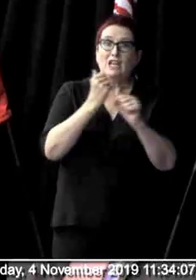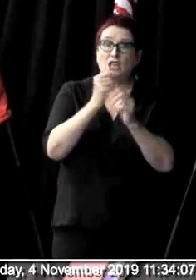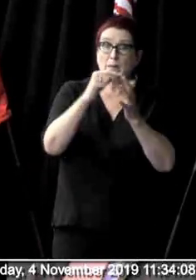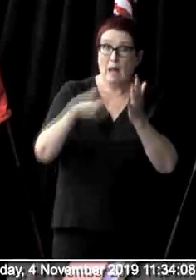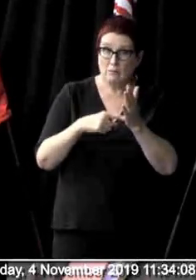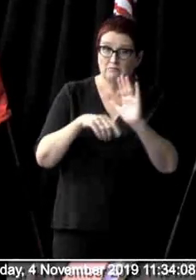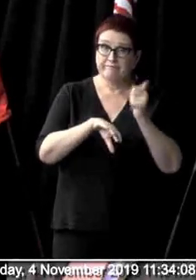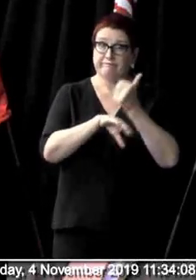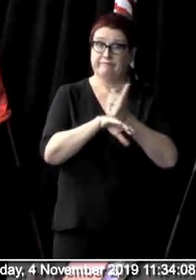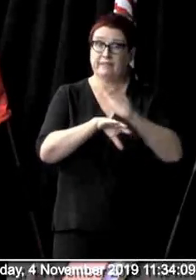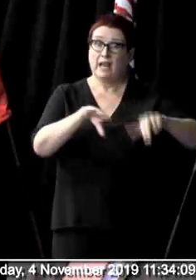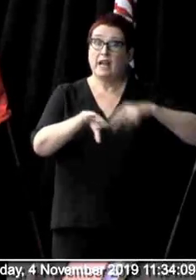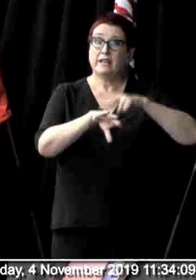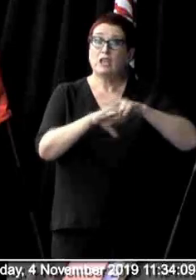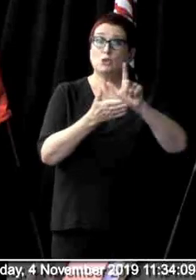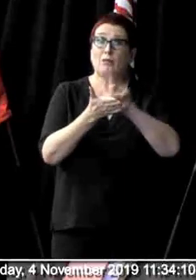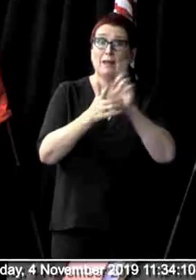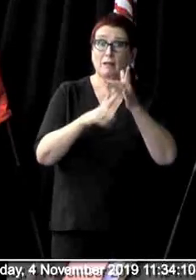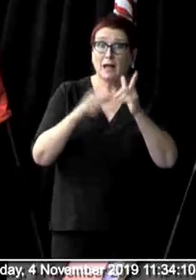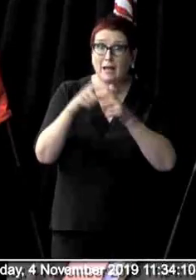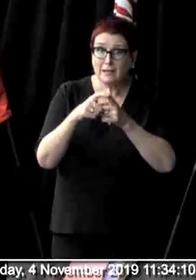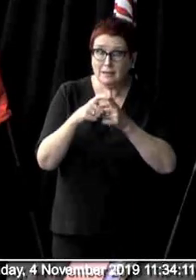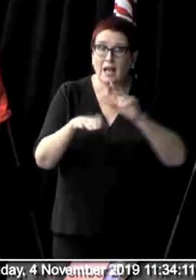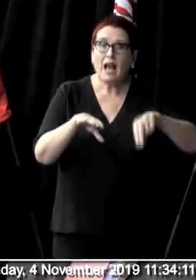and the National Aboriginal and Torres Strait Islander Legal Services